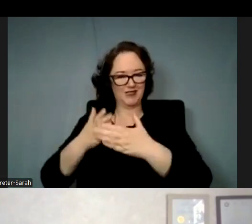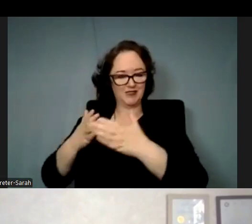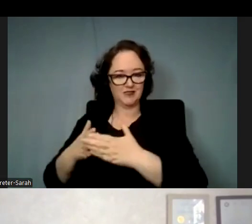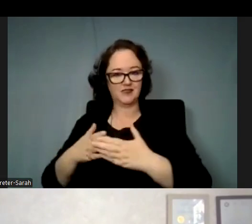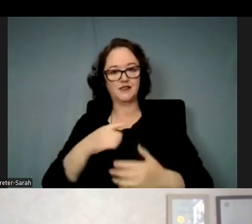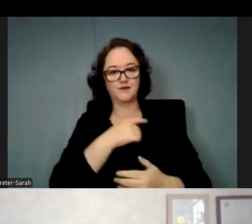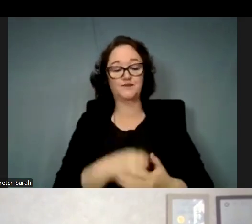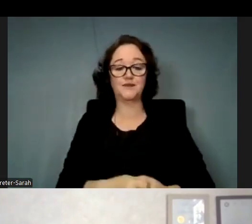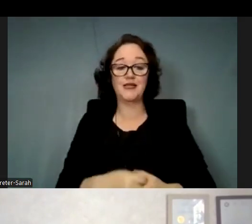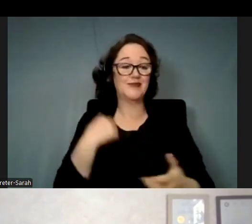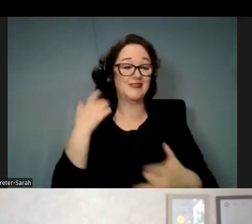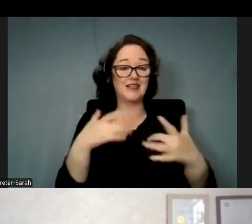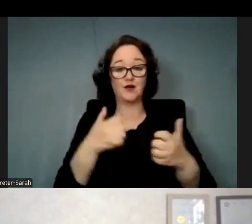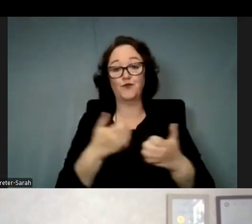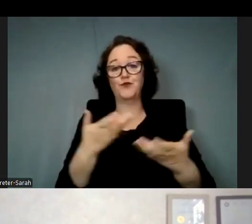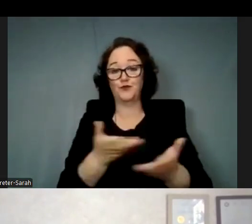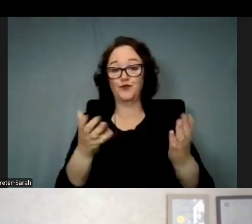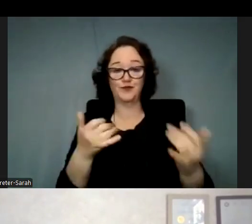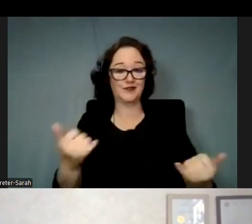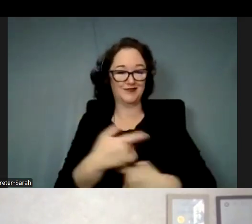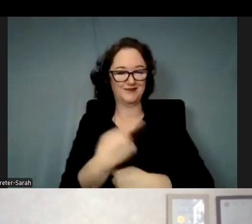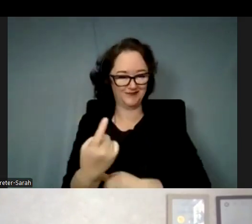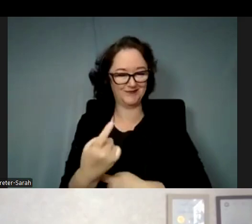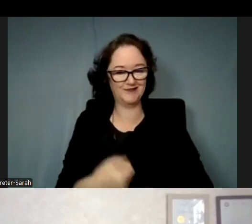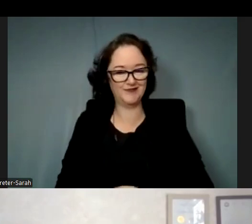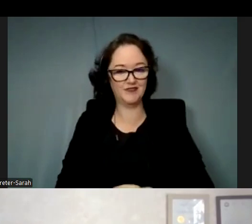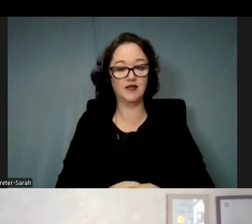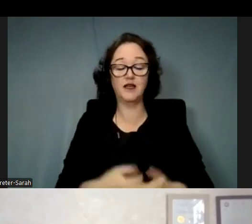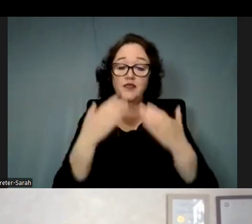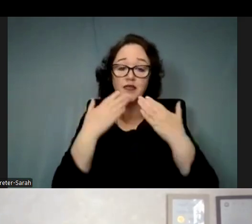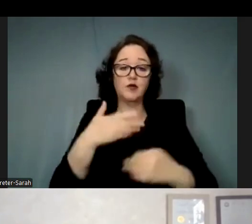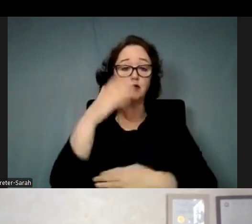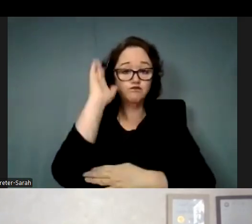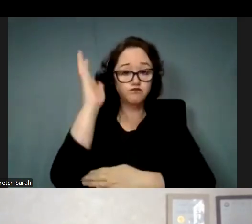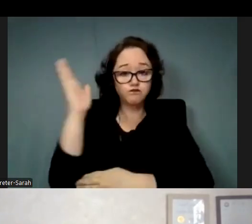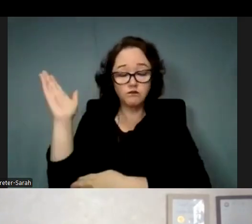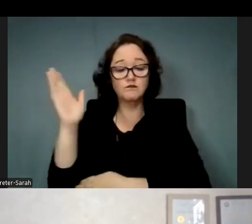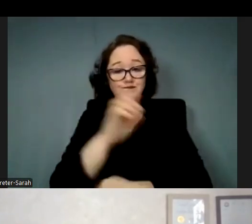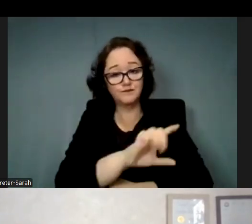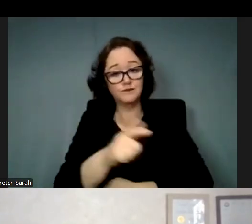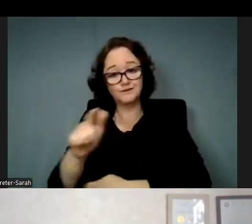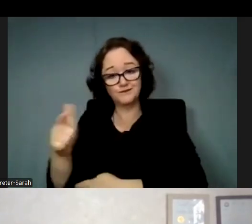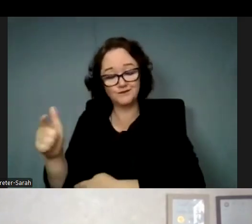everyone today, and thank you all for the presentations you've given so far, and everything that you've shared. Really